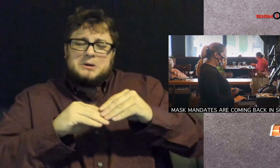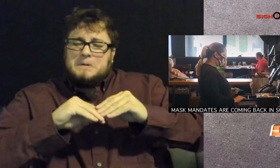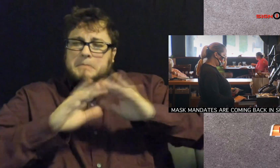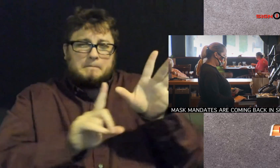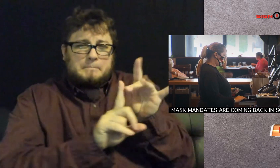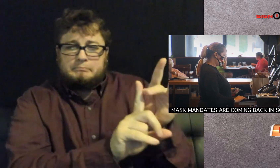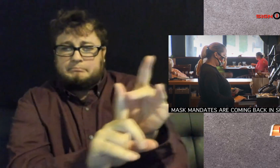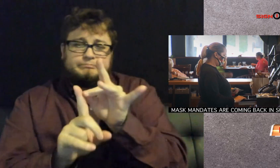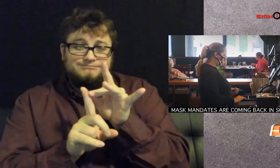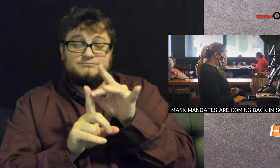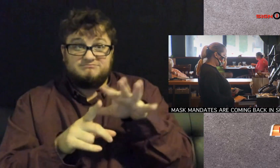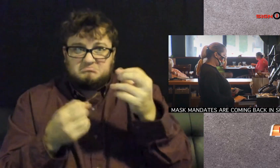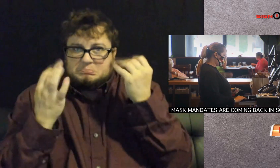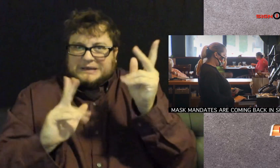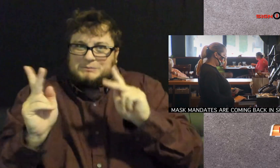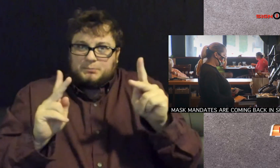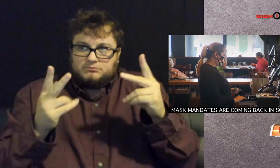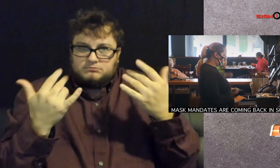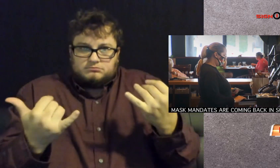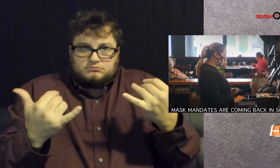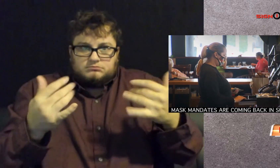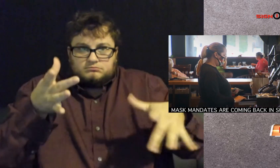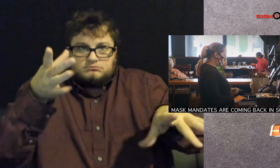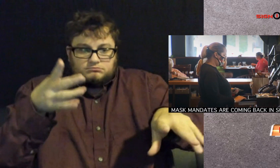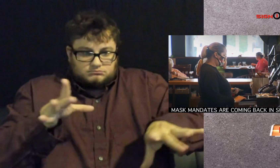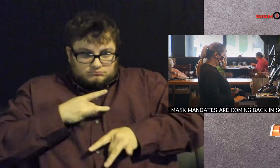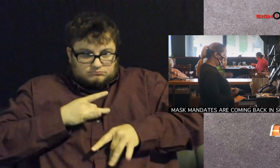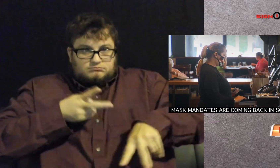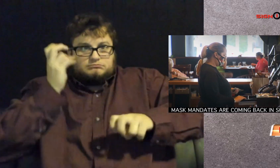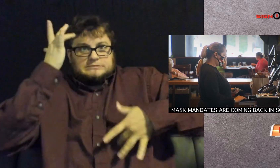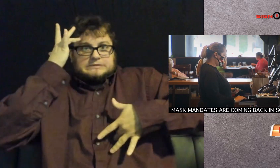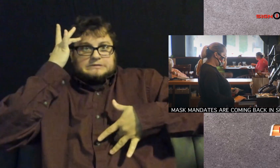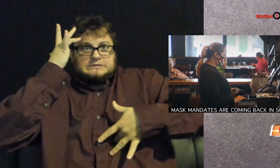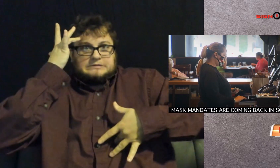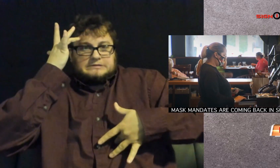has been reported in every state and cases are on the rise